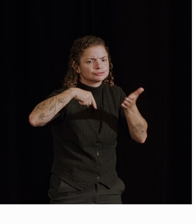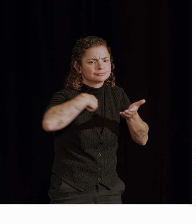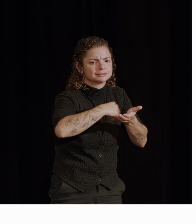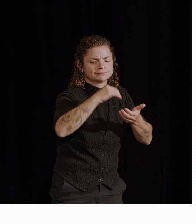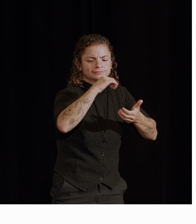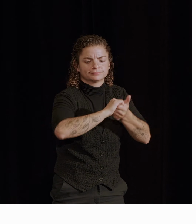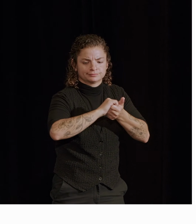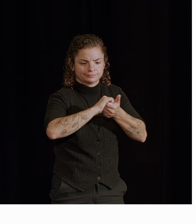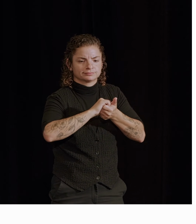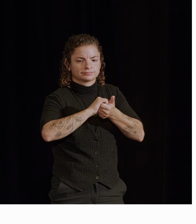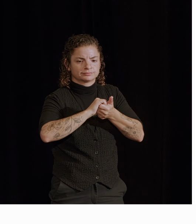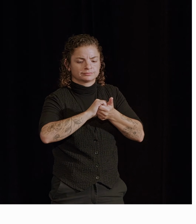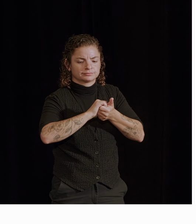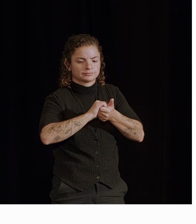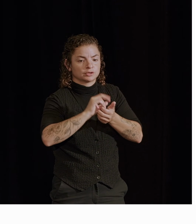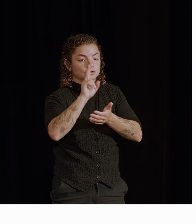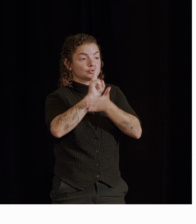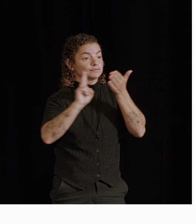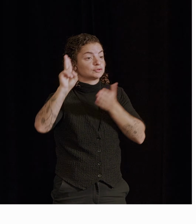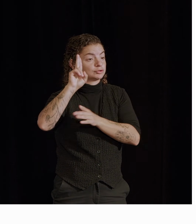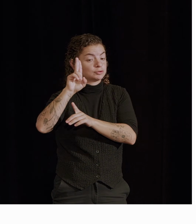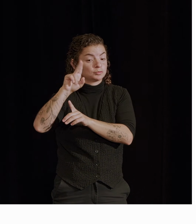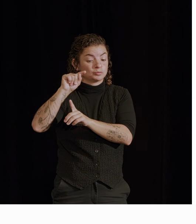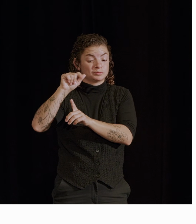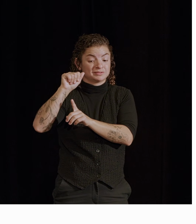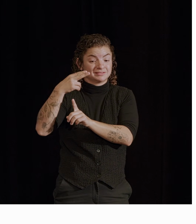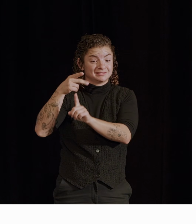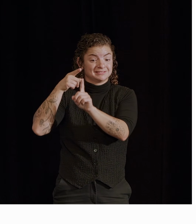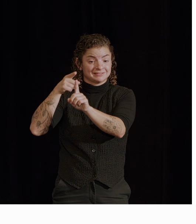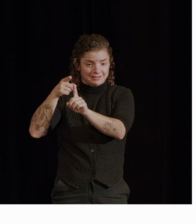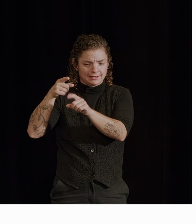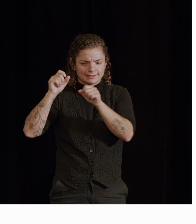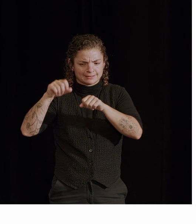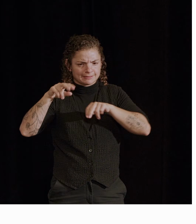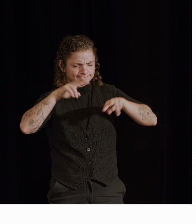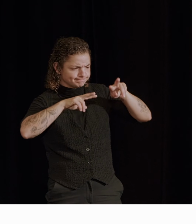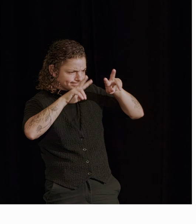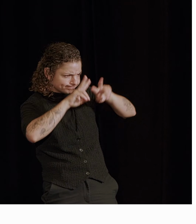evaluate our neural band devices with people who have different levels of hand mobility,